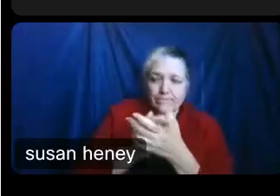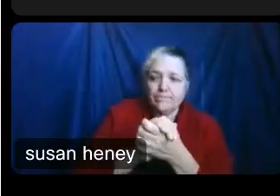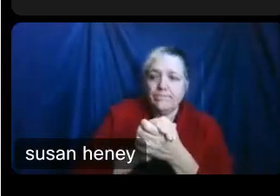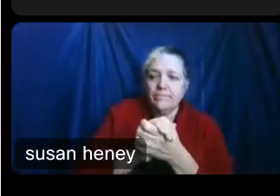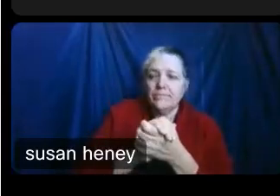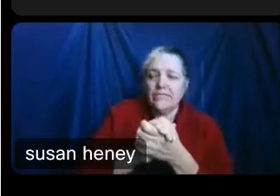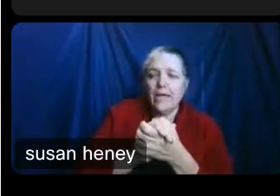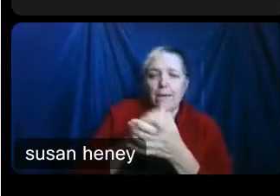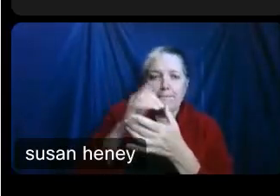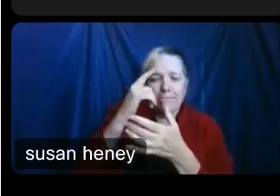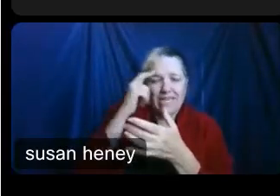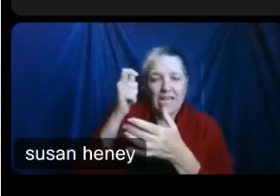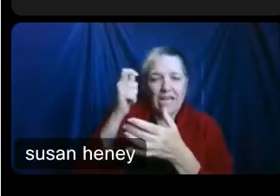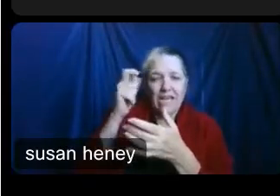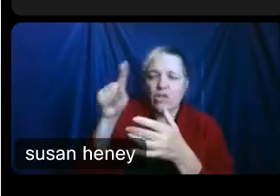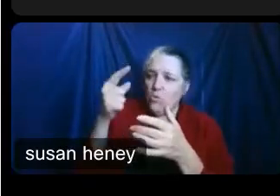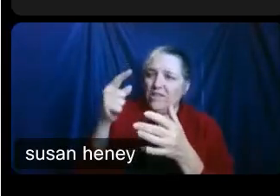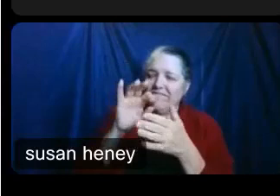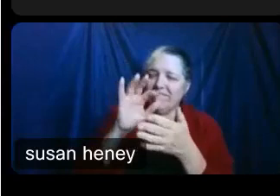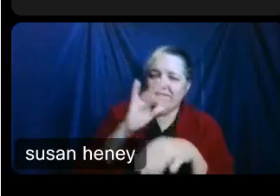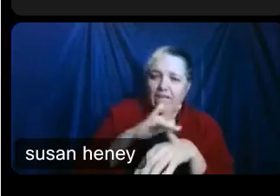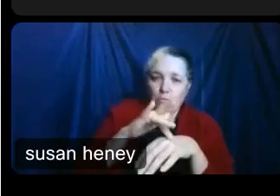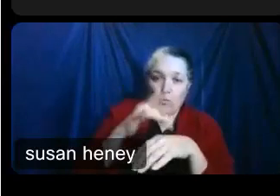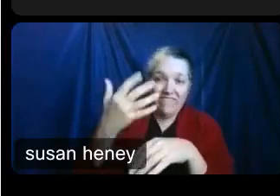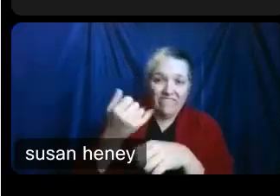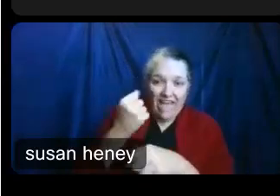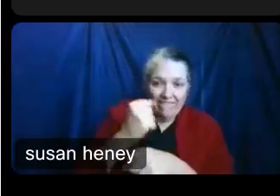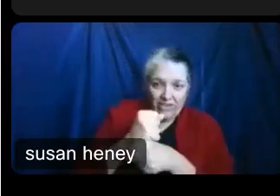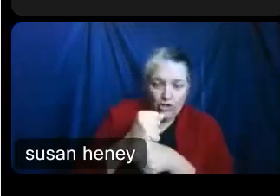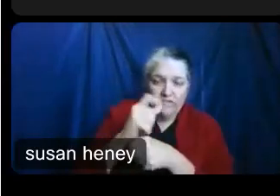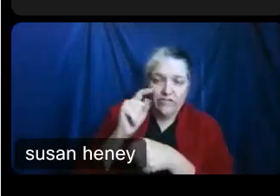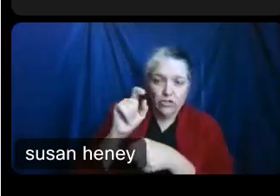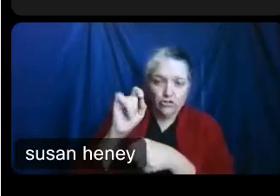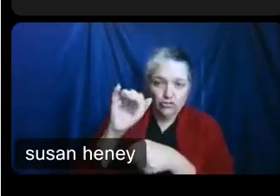5-year estimates. And then you would go in with the detailed tables. And then once you